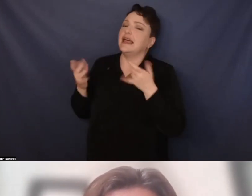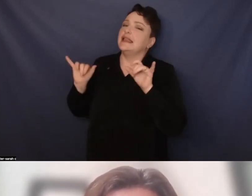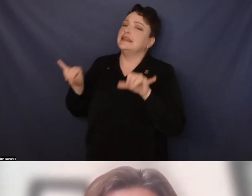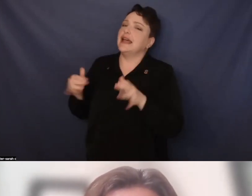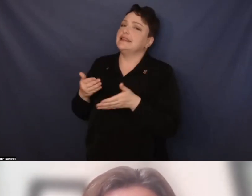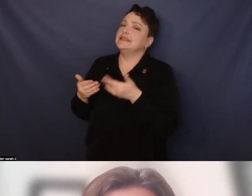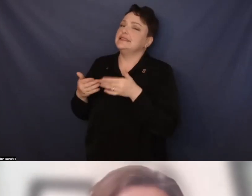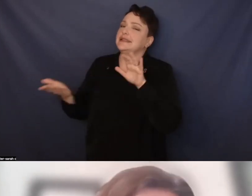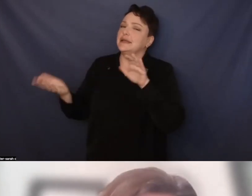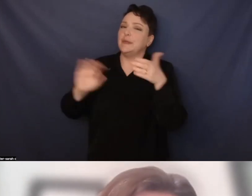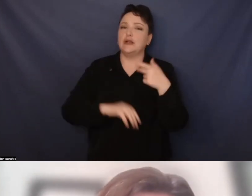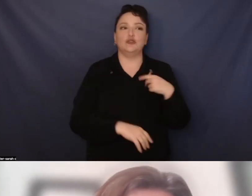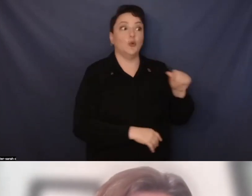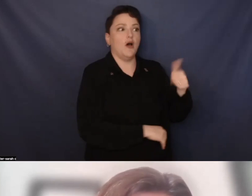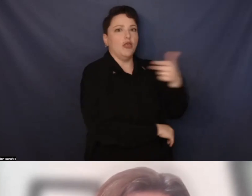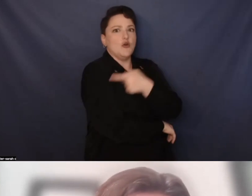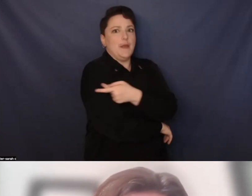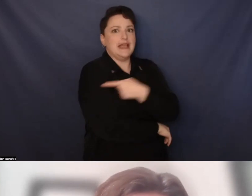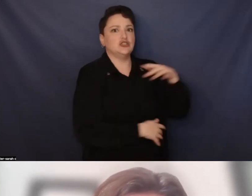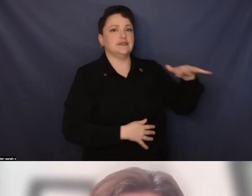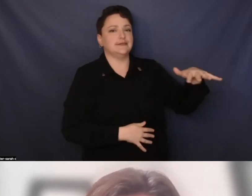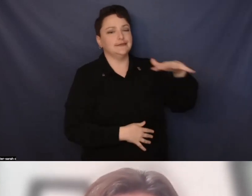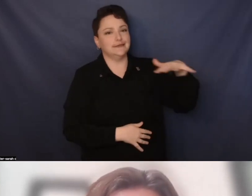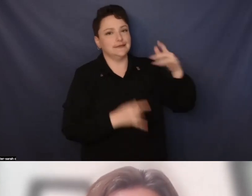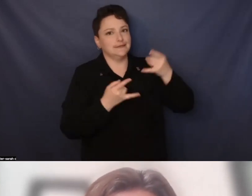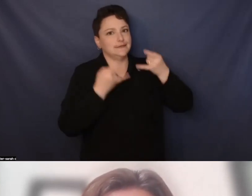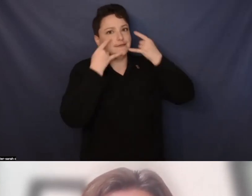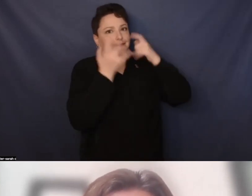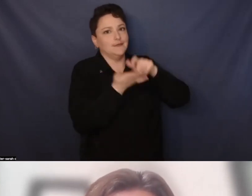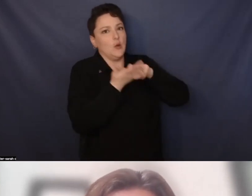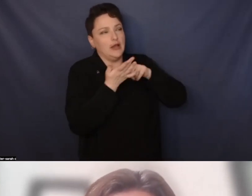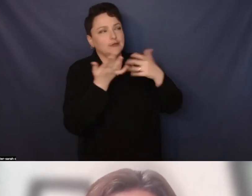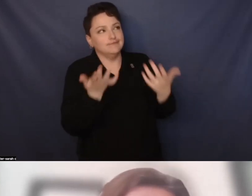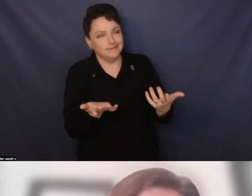So that's what I can say about the future. It's still a bit of a question mark, but that is the